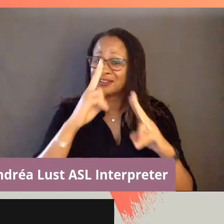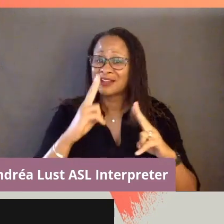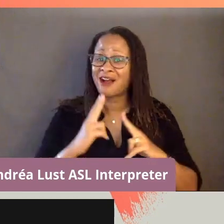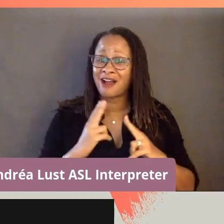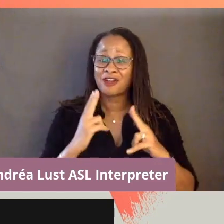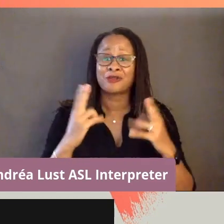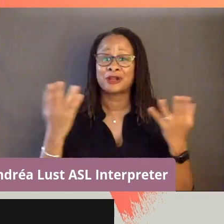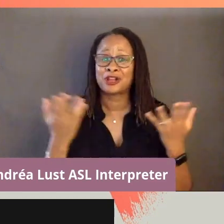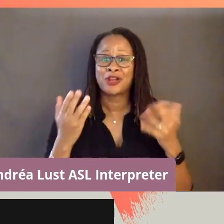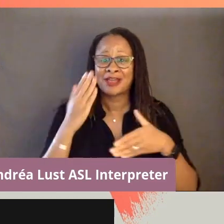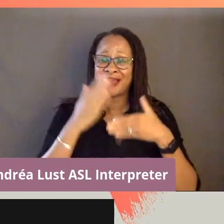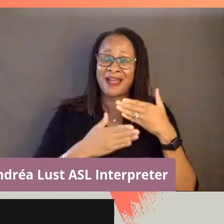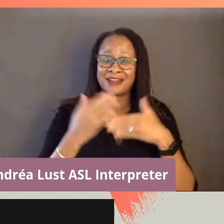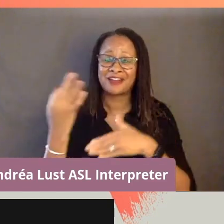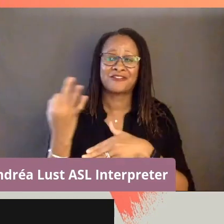of a Friday and getting real.